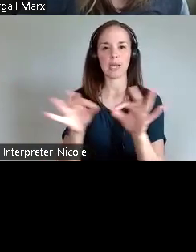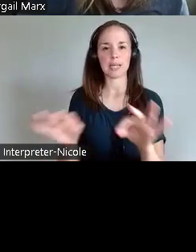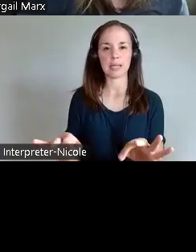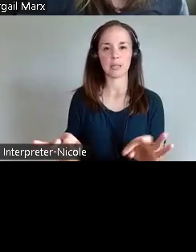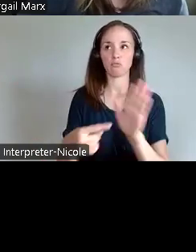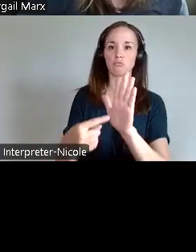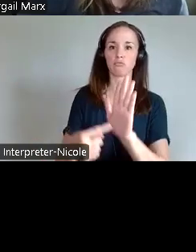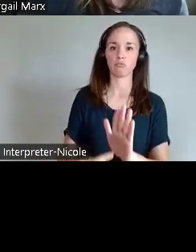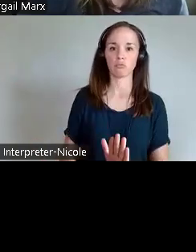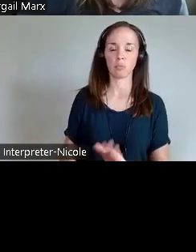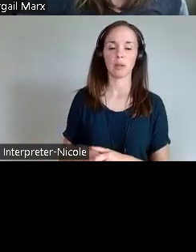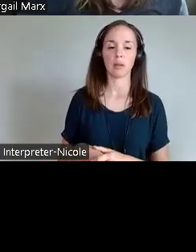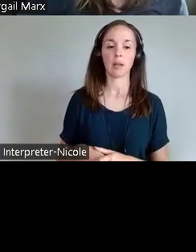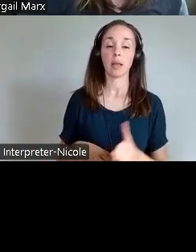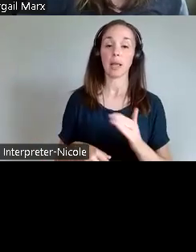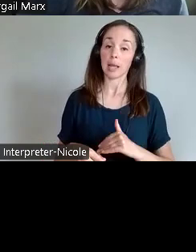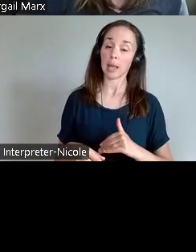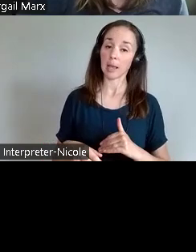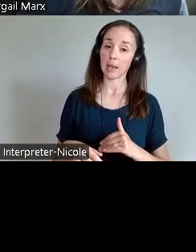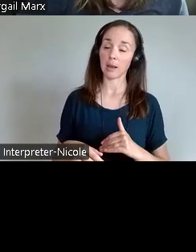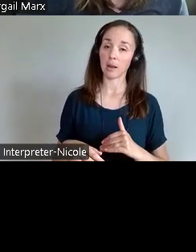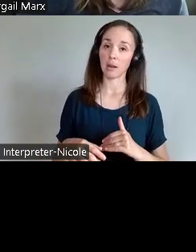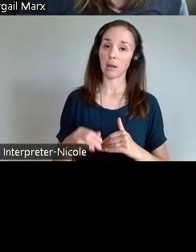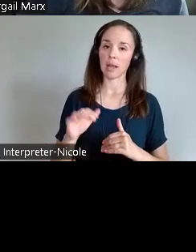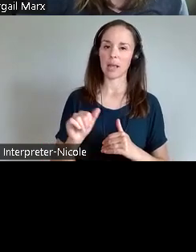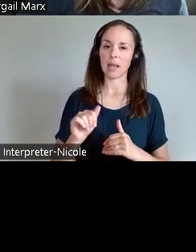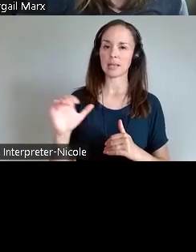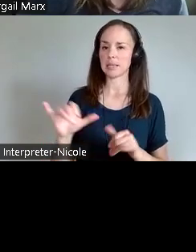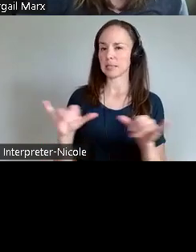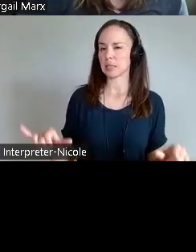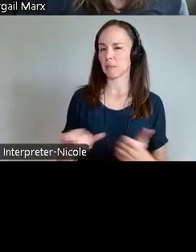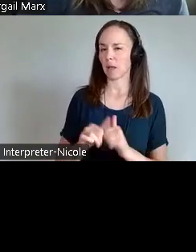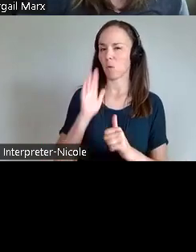And then we're also thinking about the changes to the AAC system over time with progression.